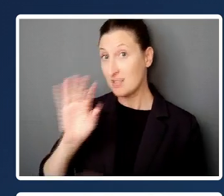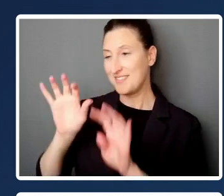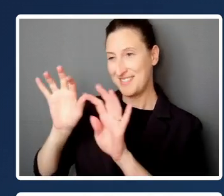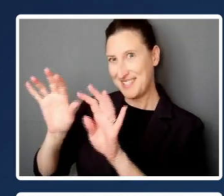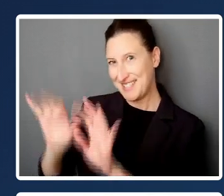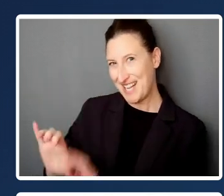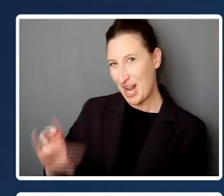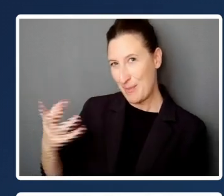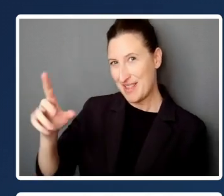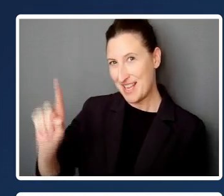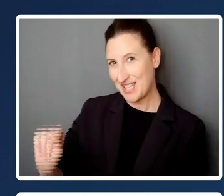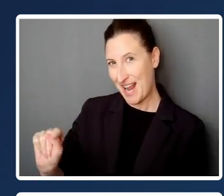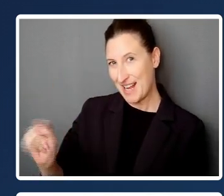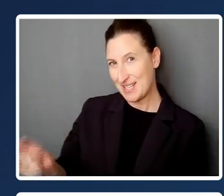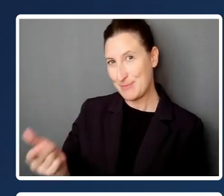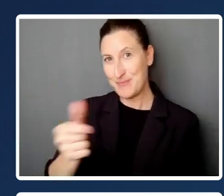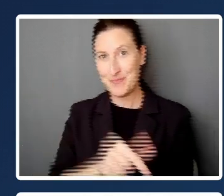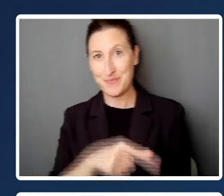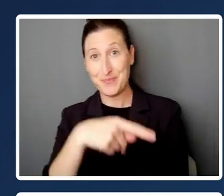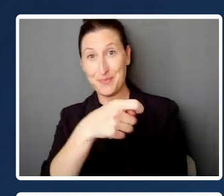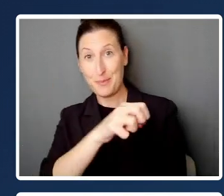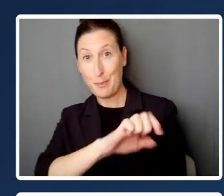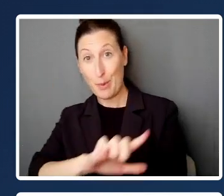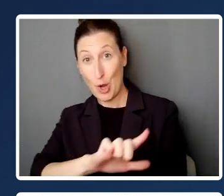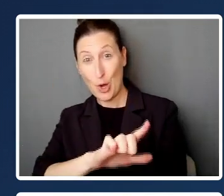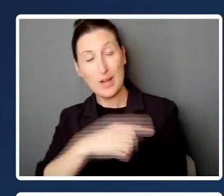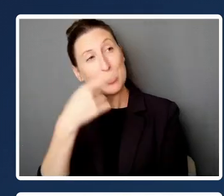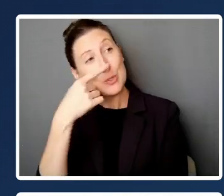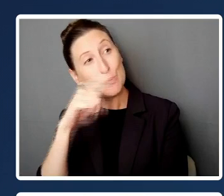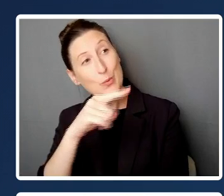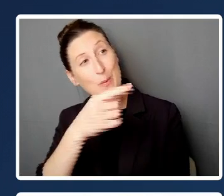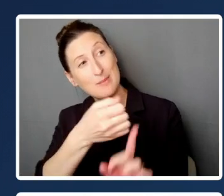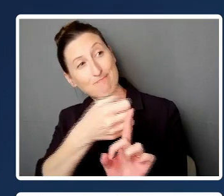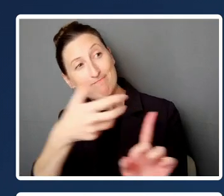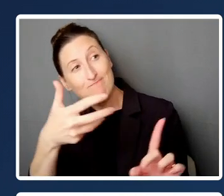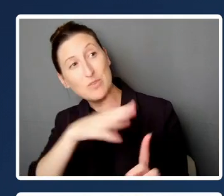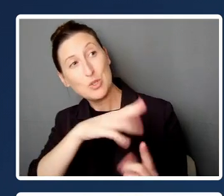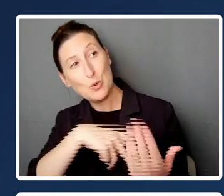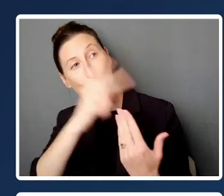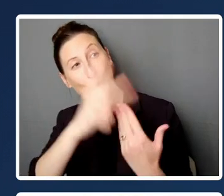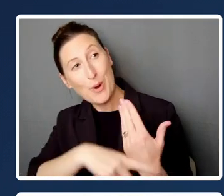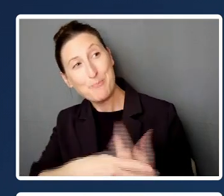it over to Pearl to start us off by describing one of her programs. So, next slide, please.